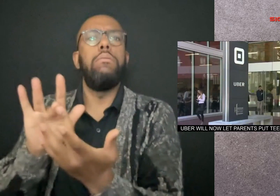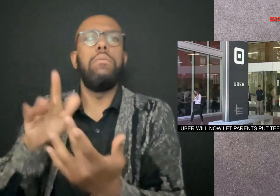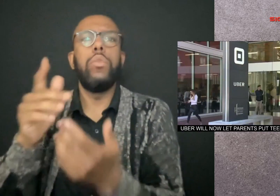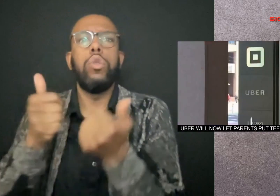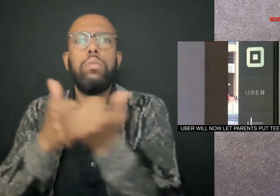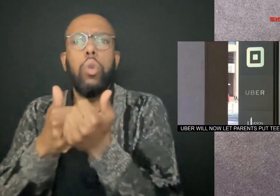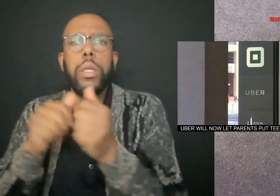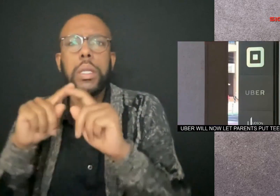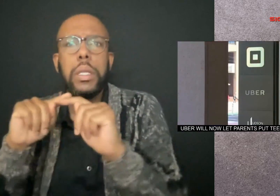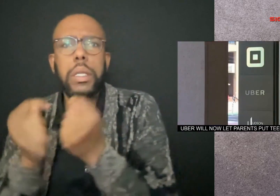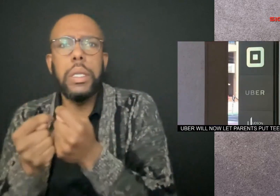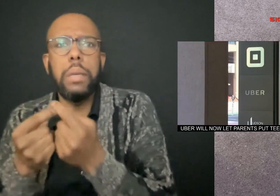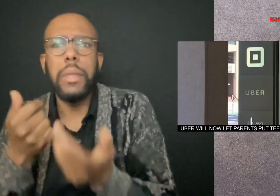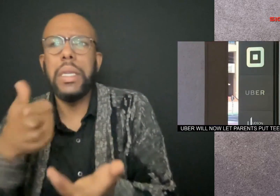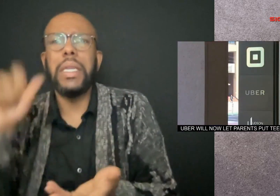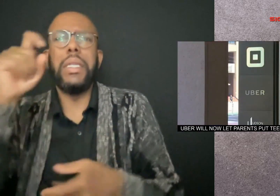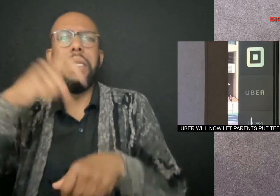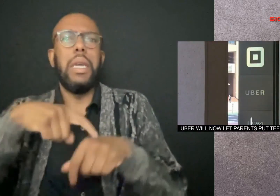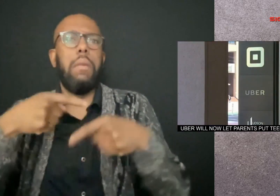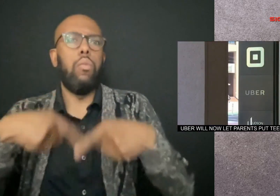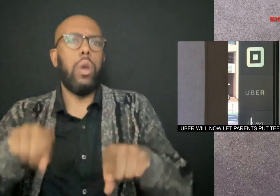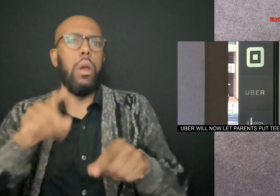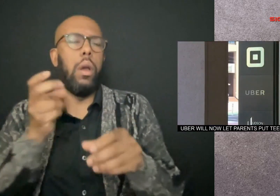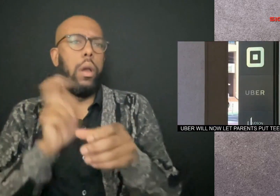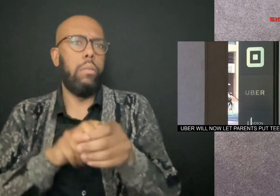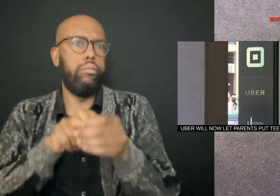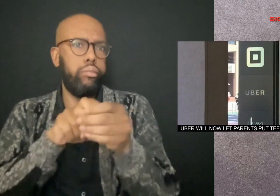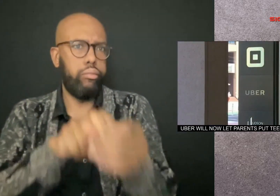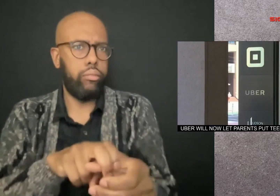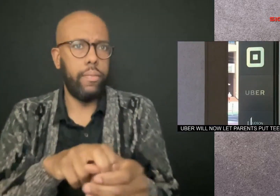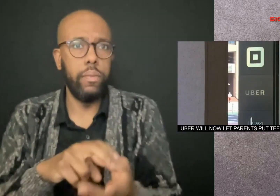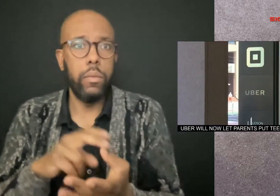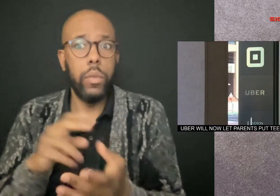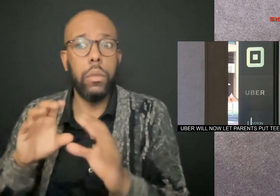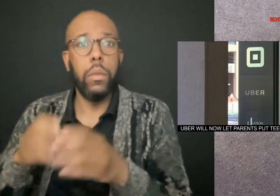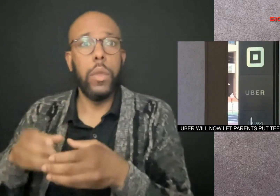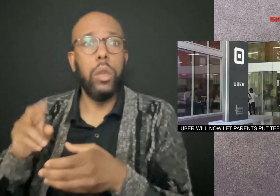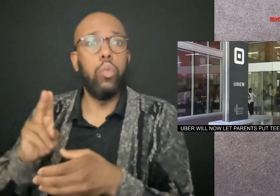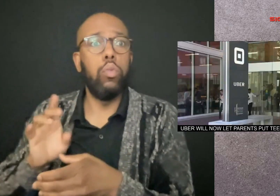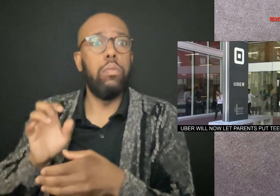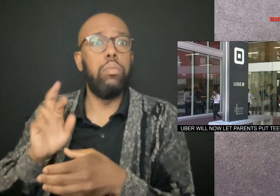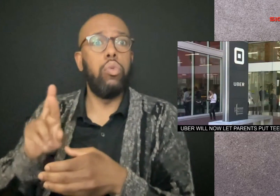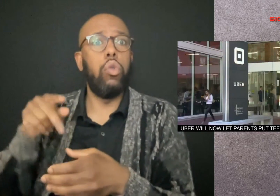Parents can contact the driver or Uber support team at any time during the ride.